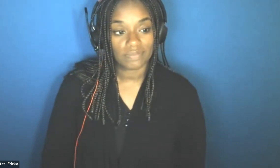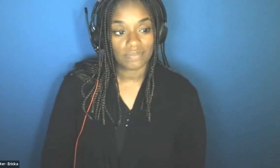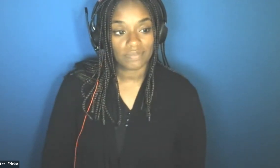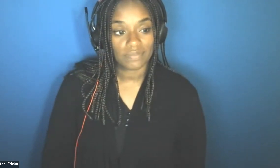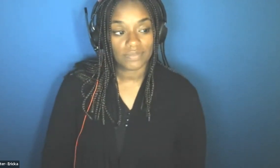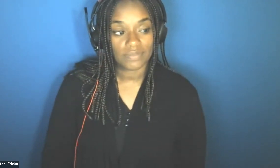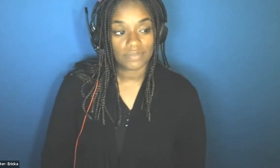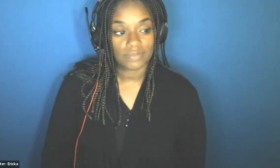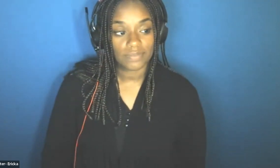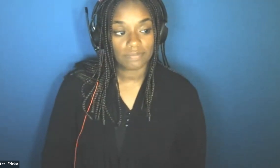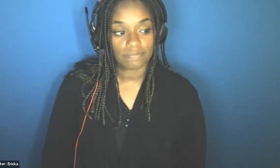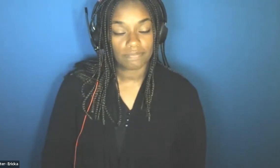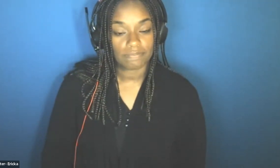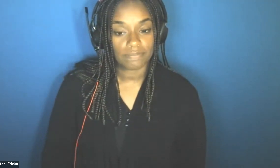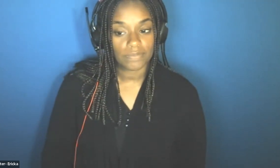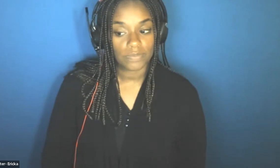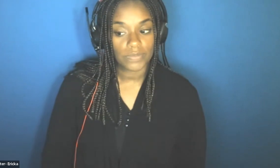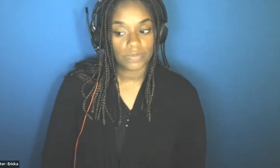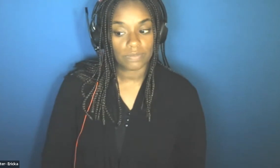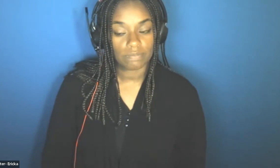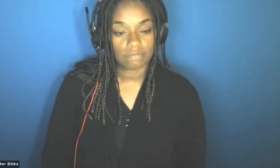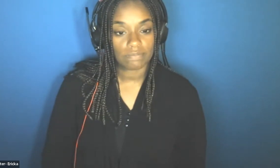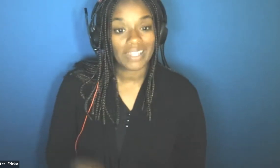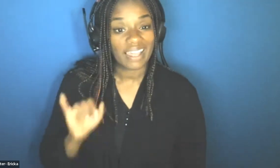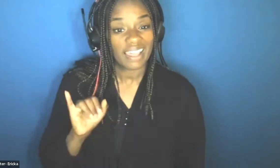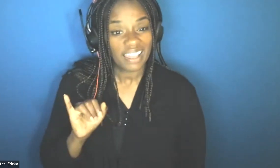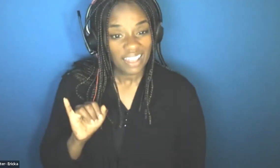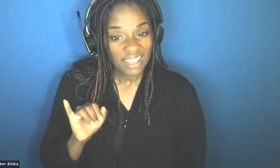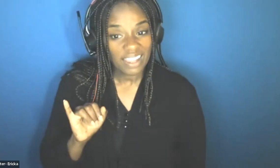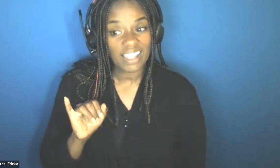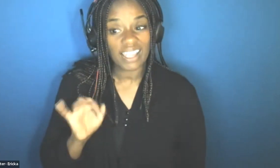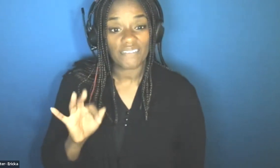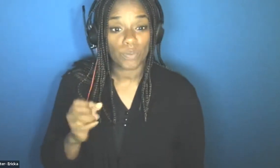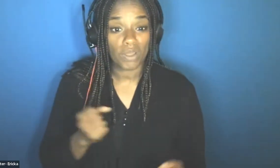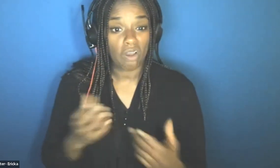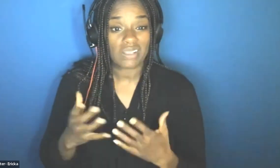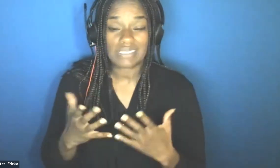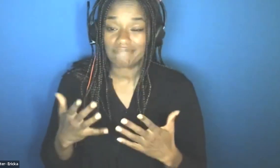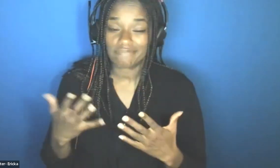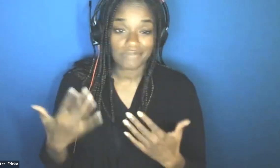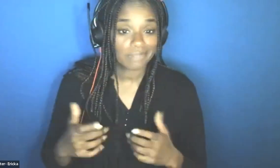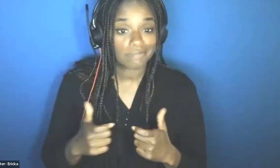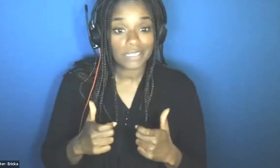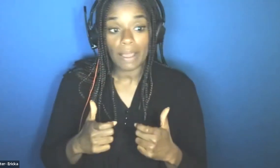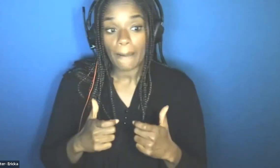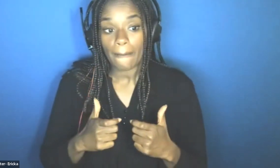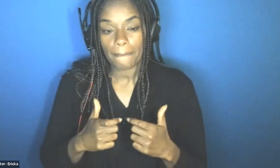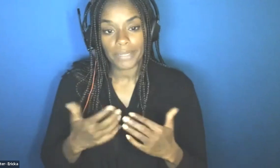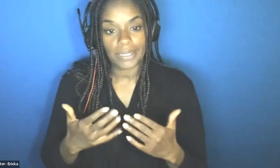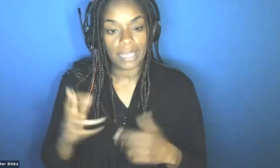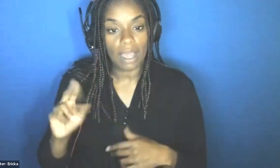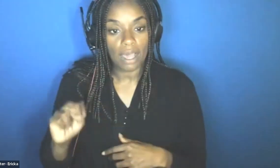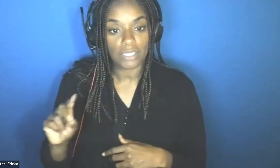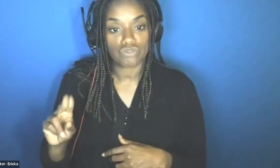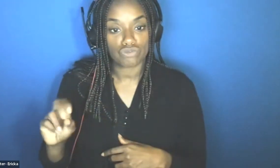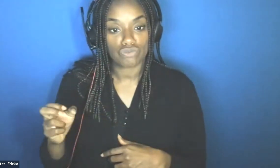Yes, he does.